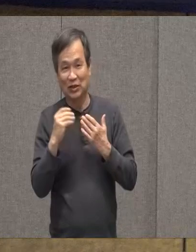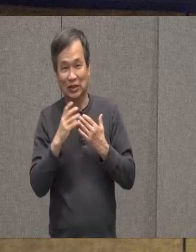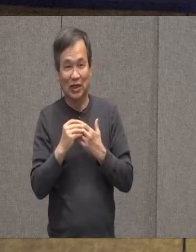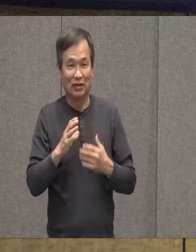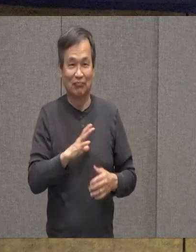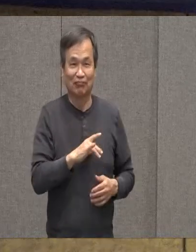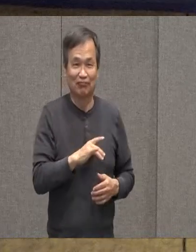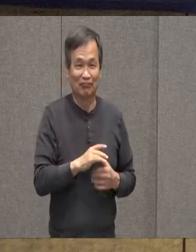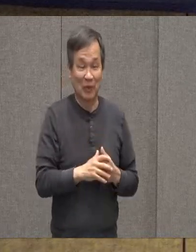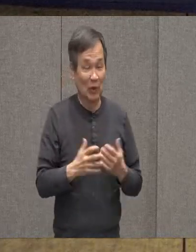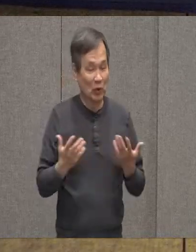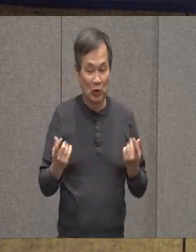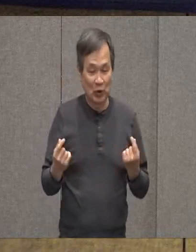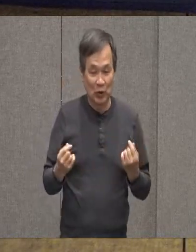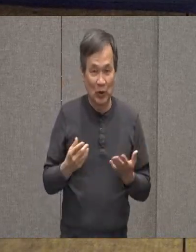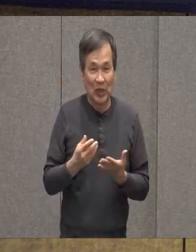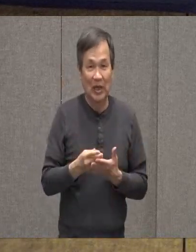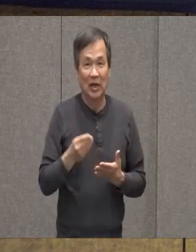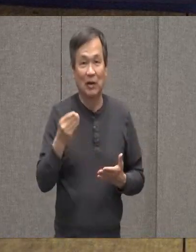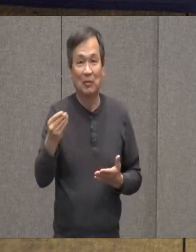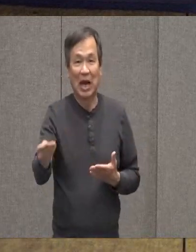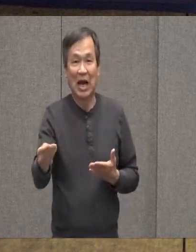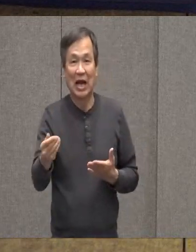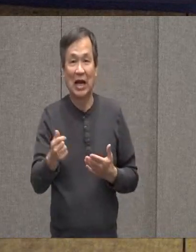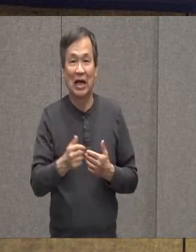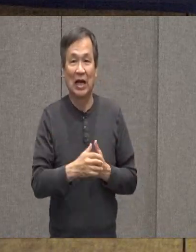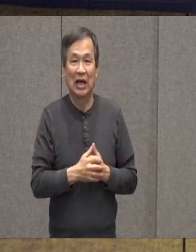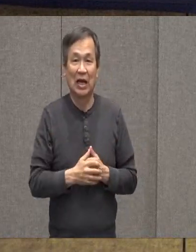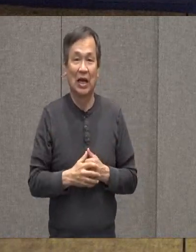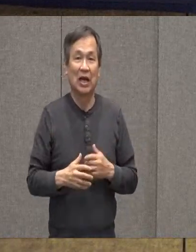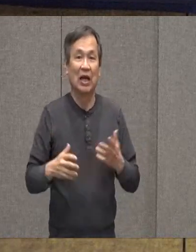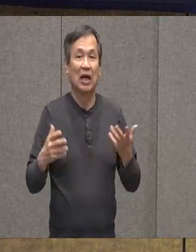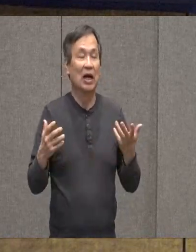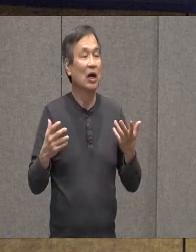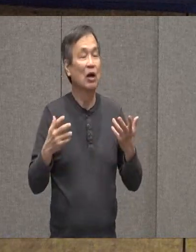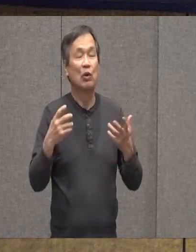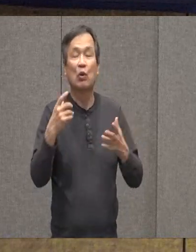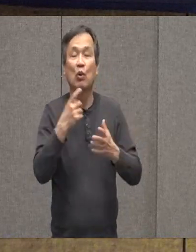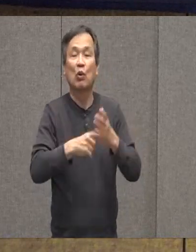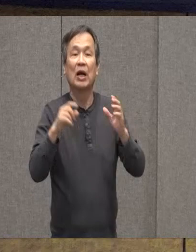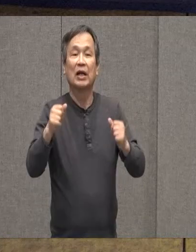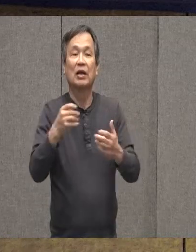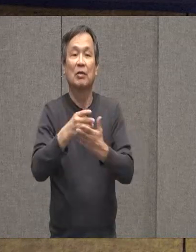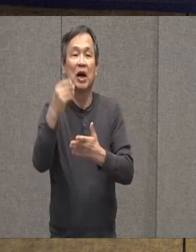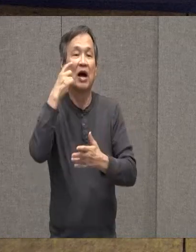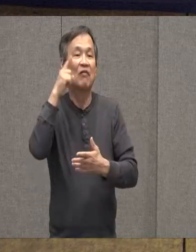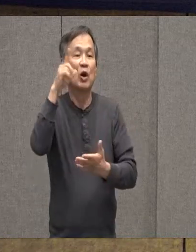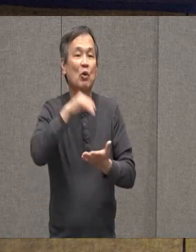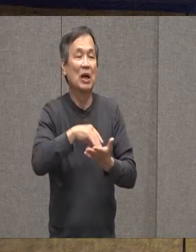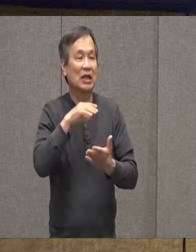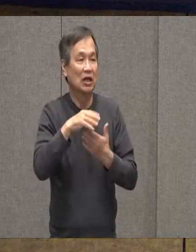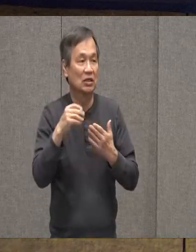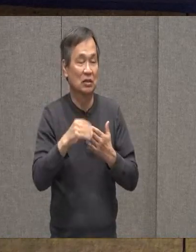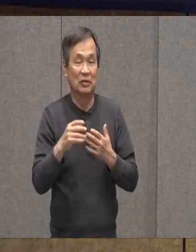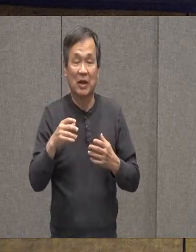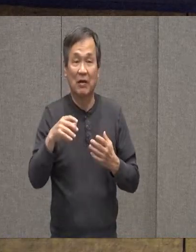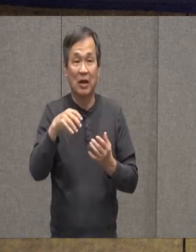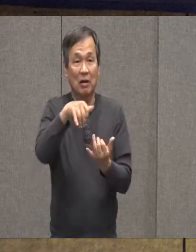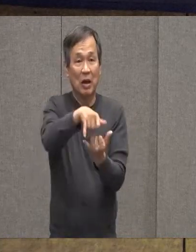So the thing we want to buy is a pet. What kinda pet could we buy for $1,000? A hippopotamus, of course.